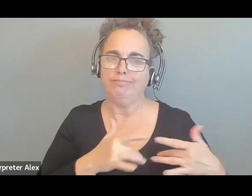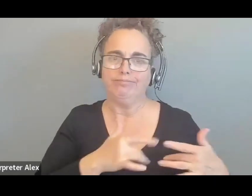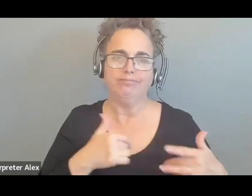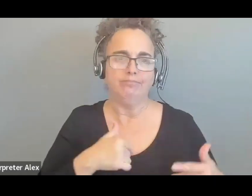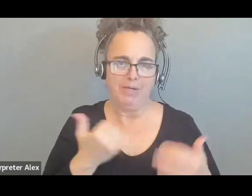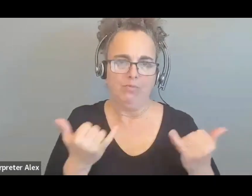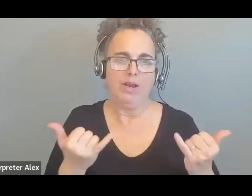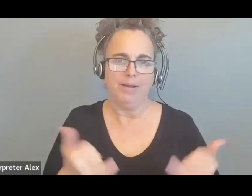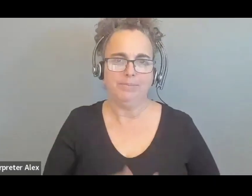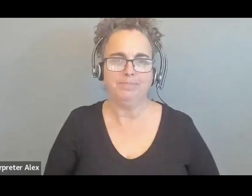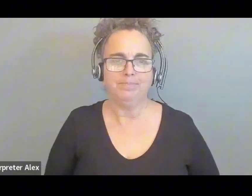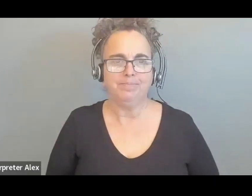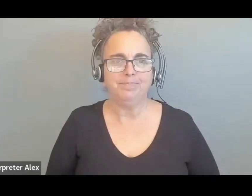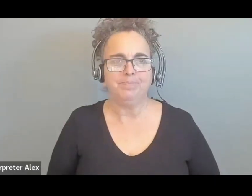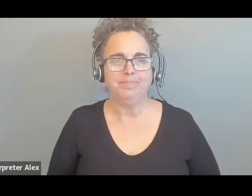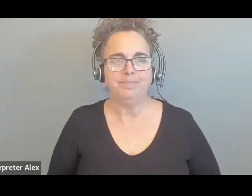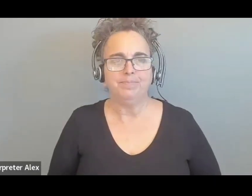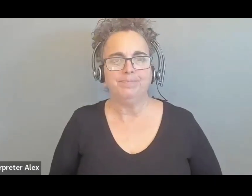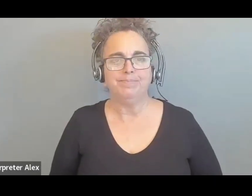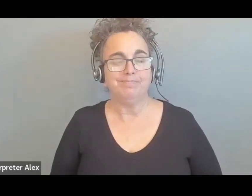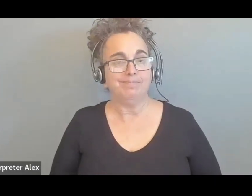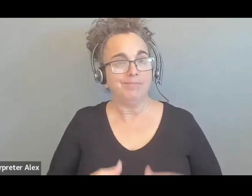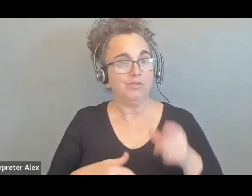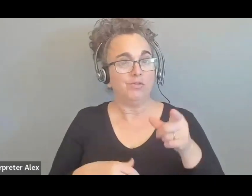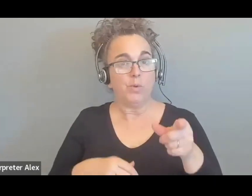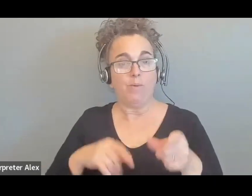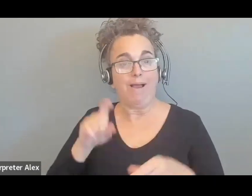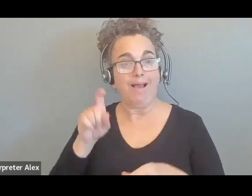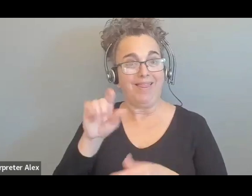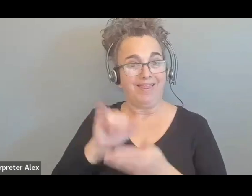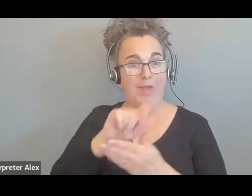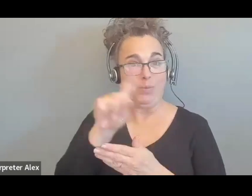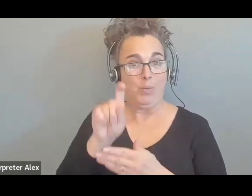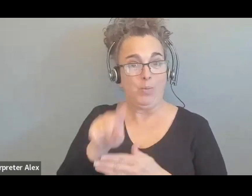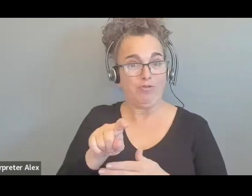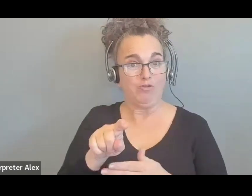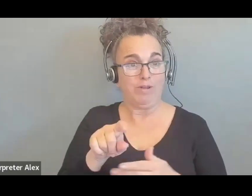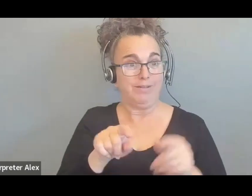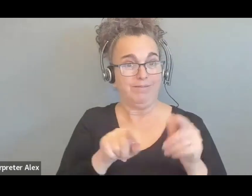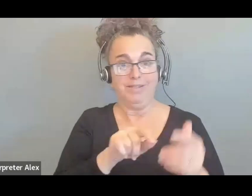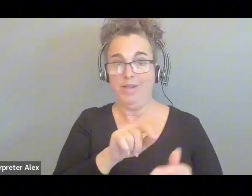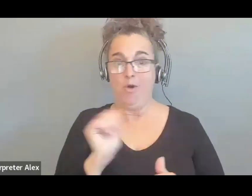I I asked that question to everyone in the group, what keeps you guys up at night?